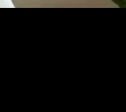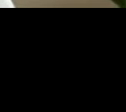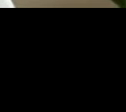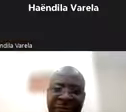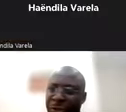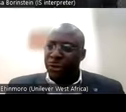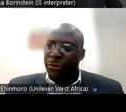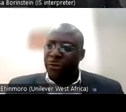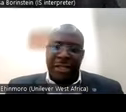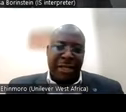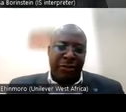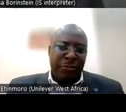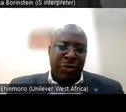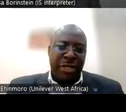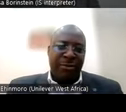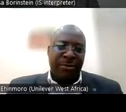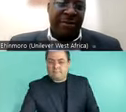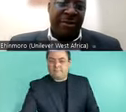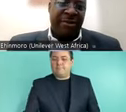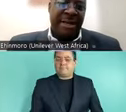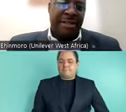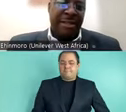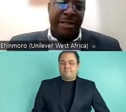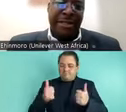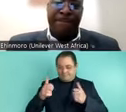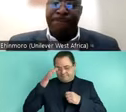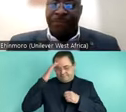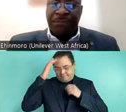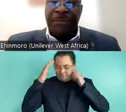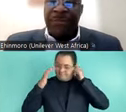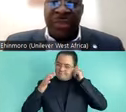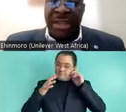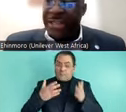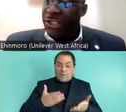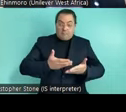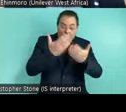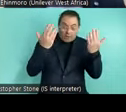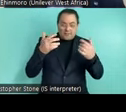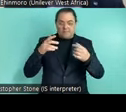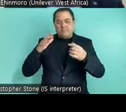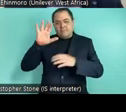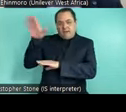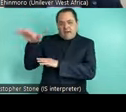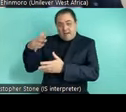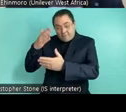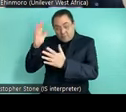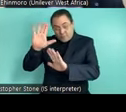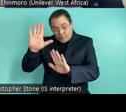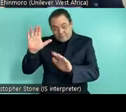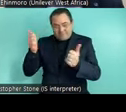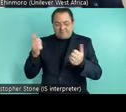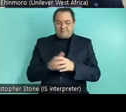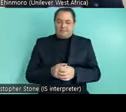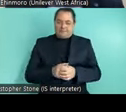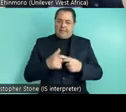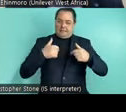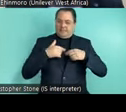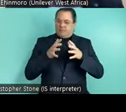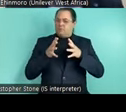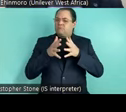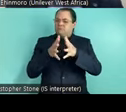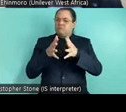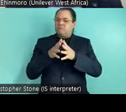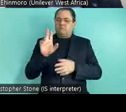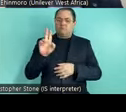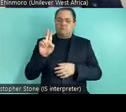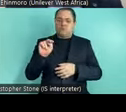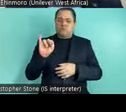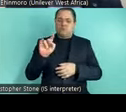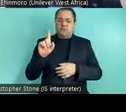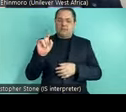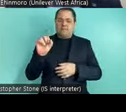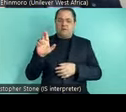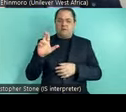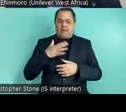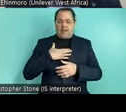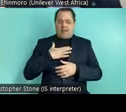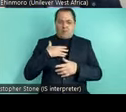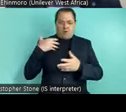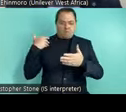15:01:07 You know Unilever story in terms of our partnership with with some of the people